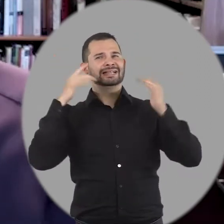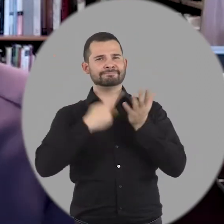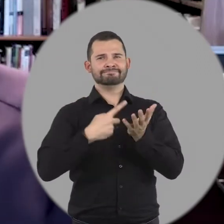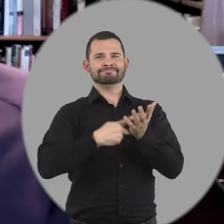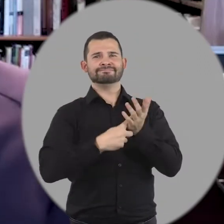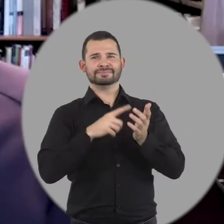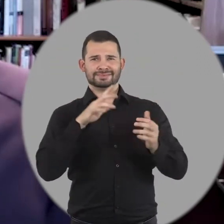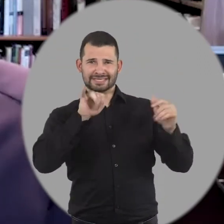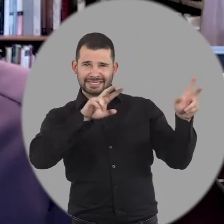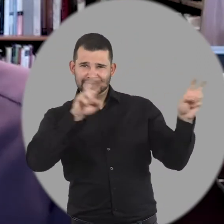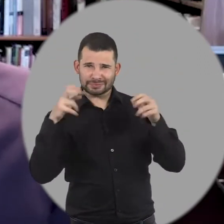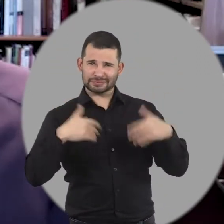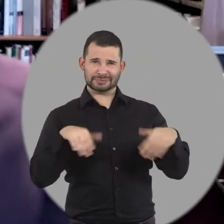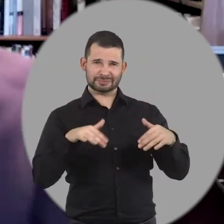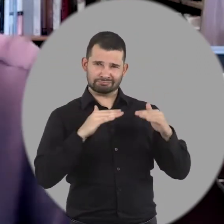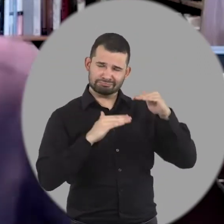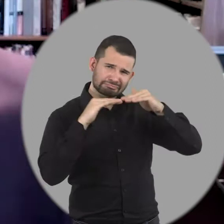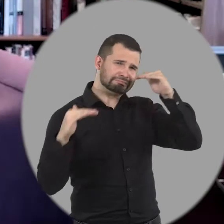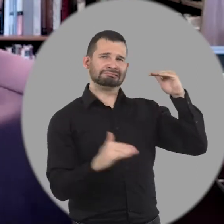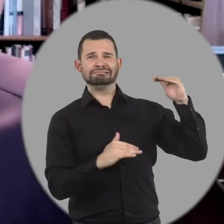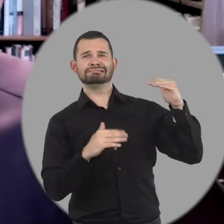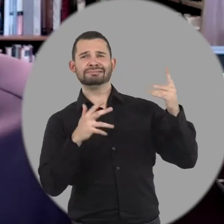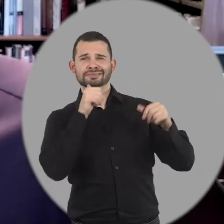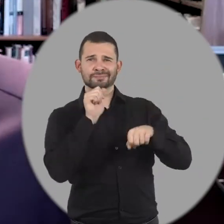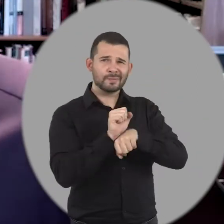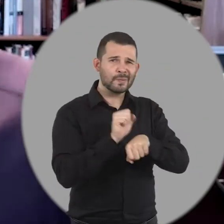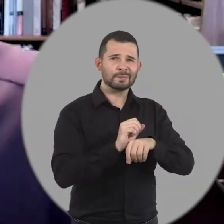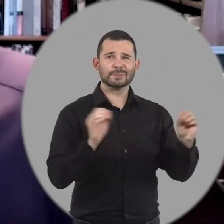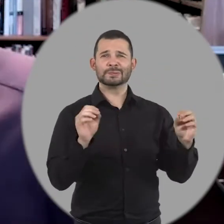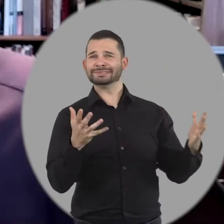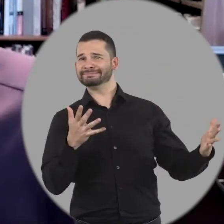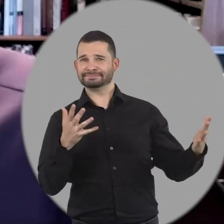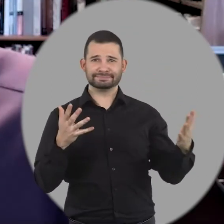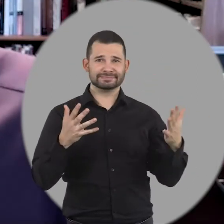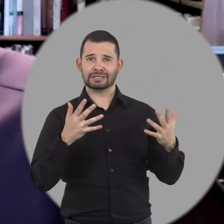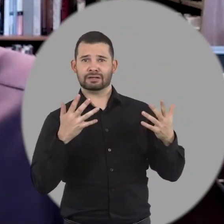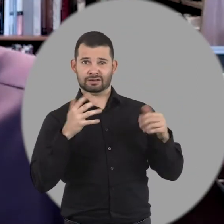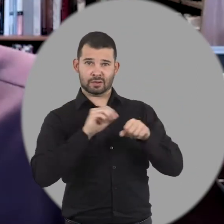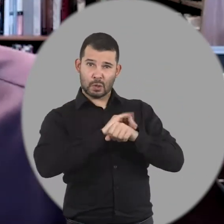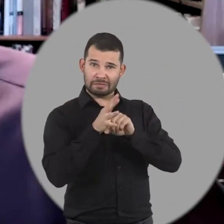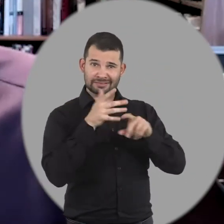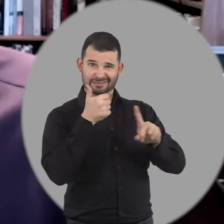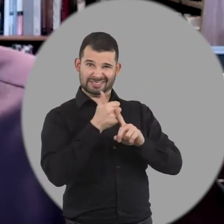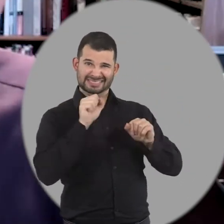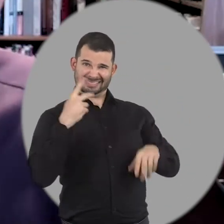of unemployment that exists, so COVID has revealed a lot of challenges, but we all know there have